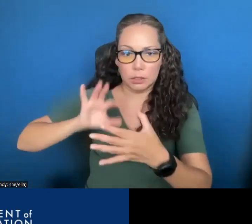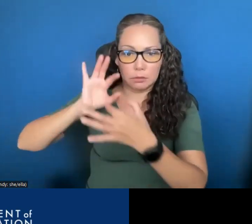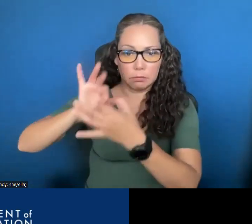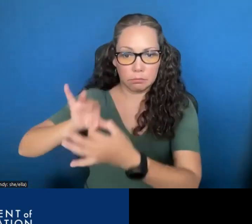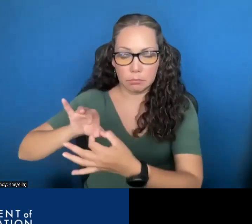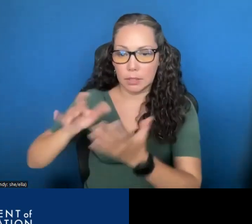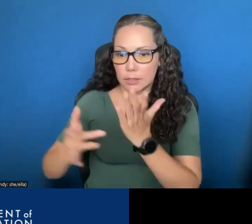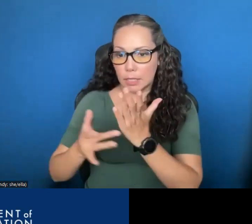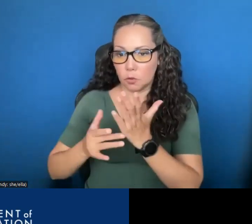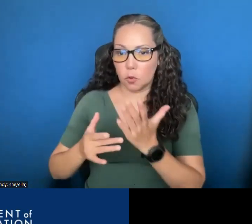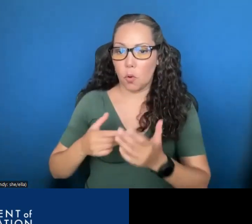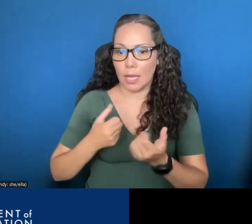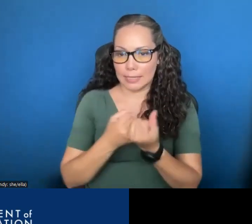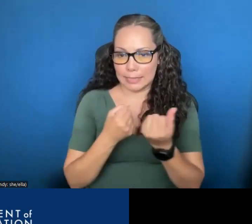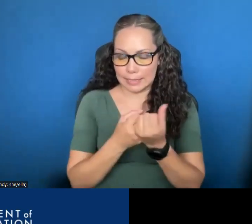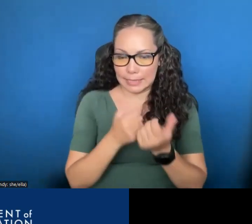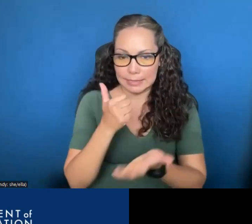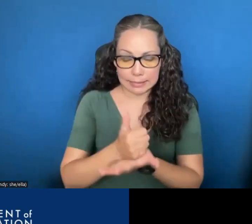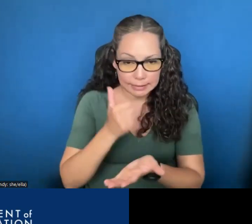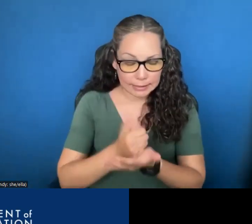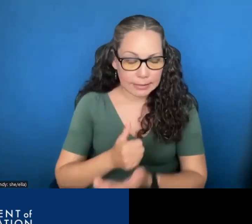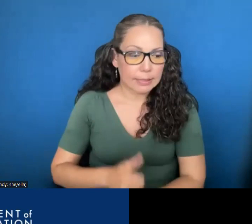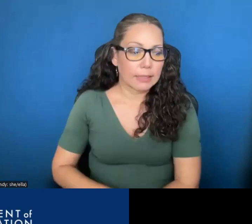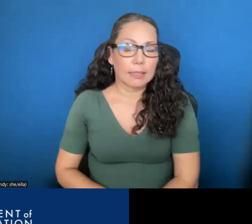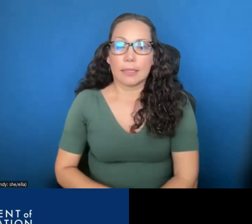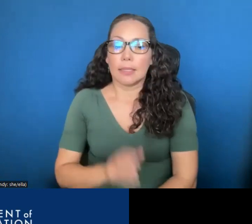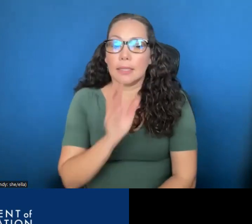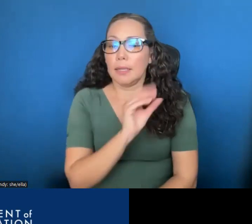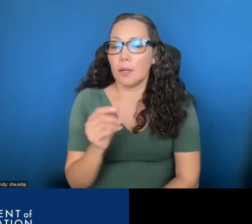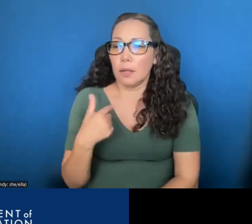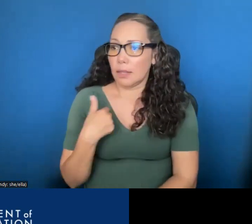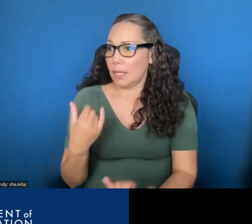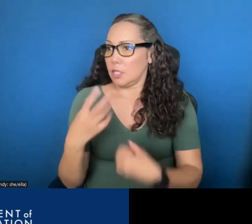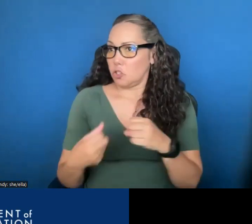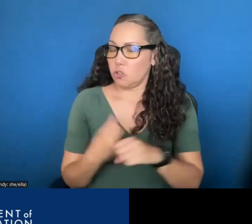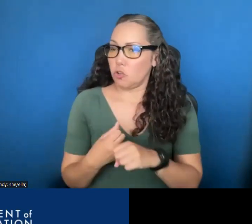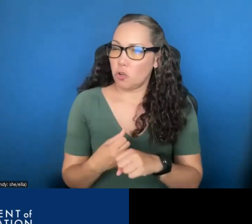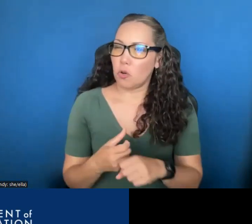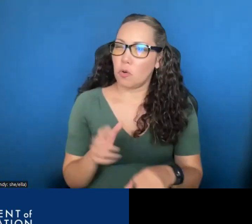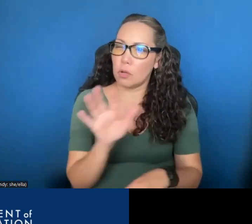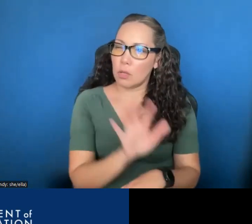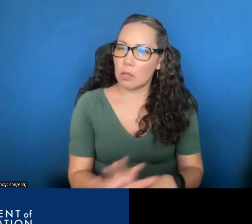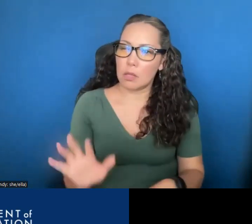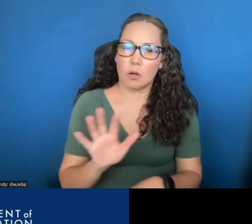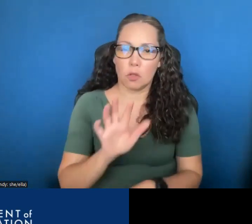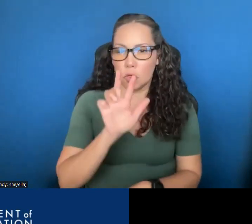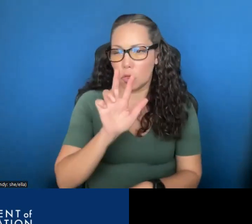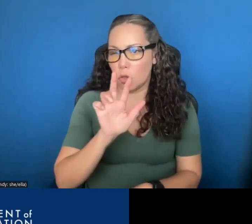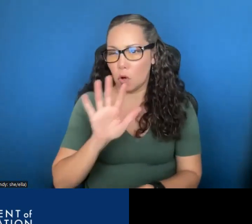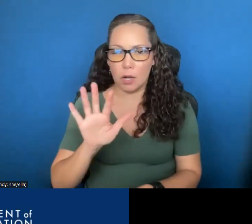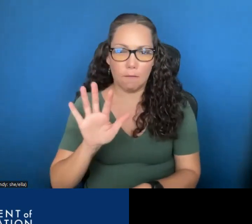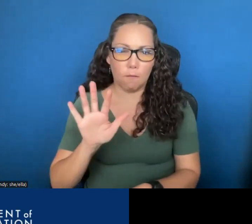we see that halfway through this year they've um provided almost 34,000 hours of community Services